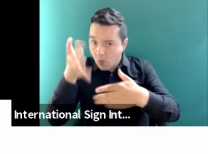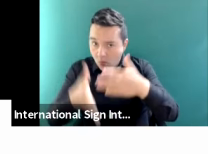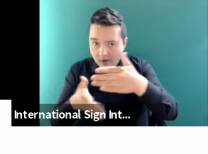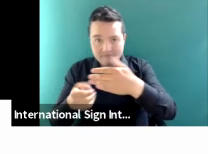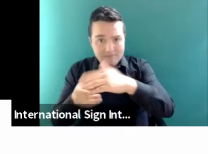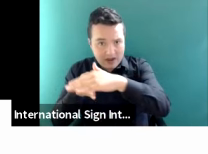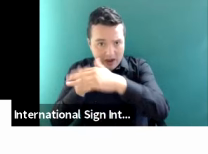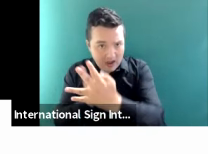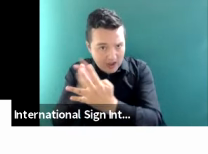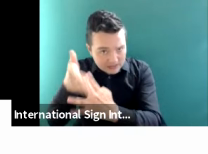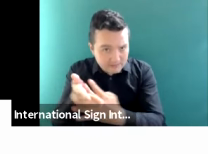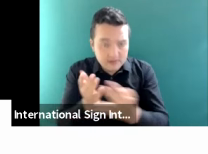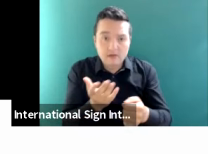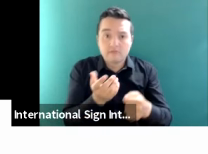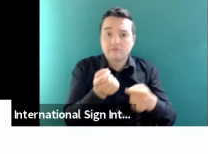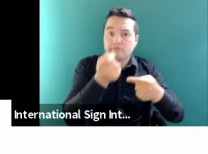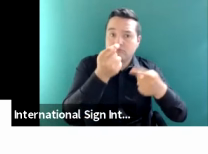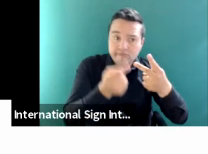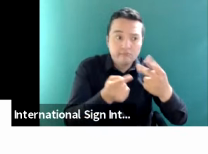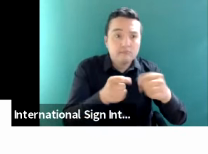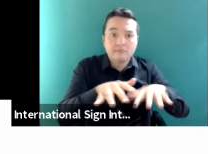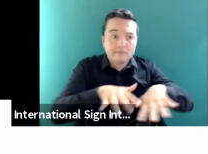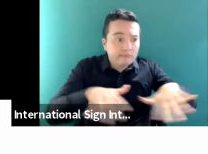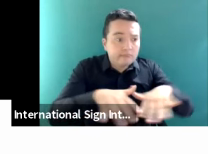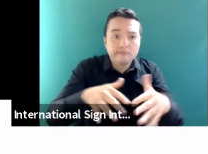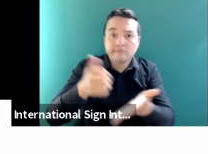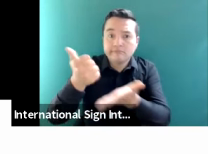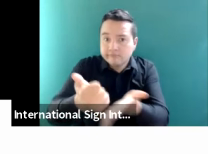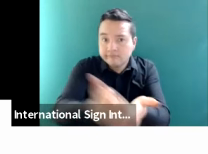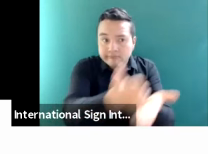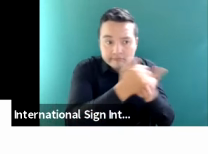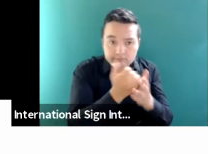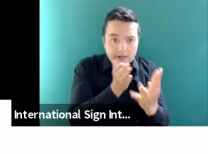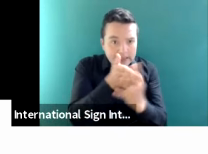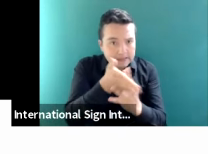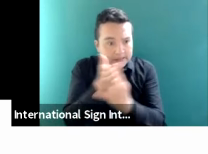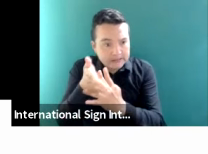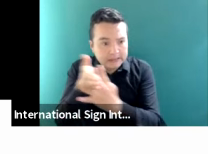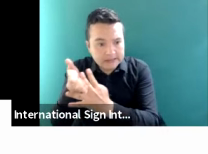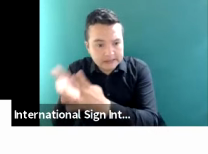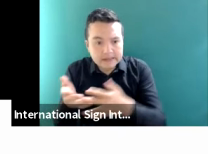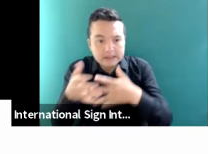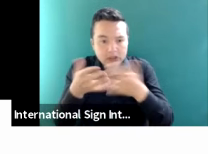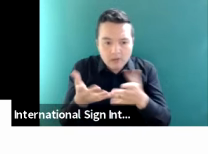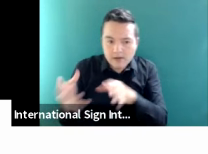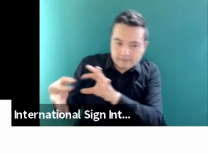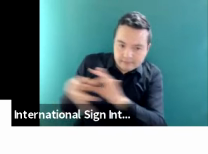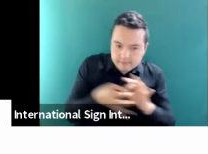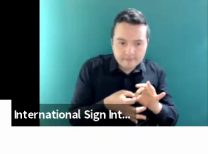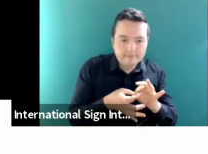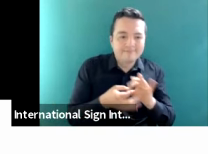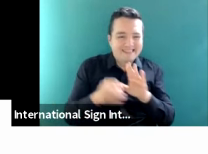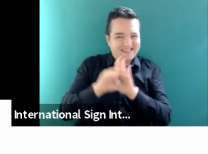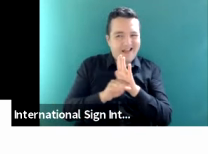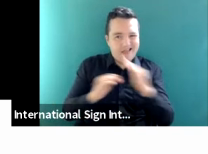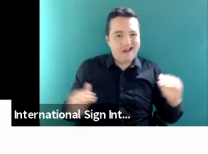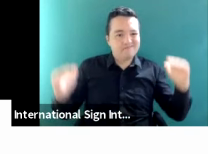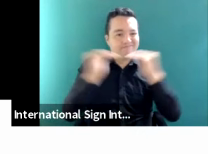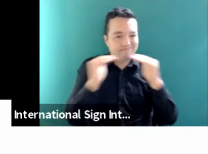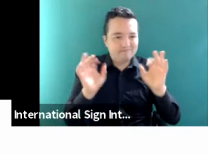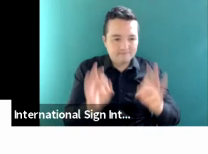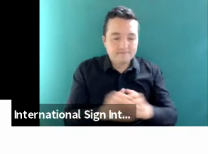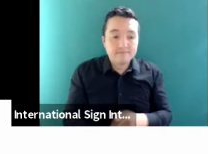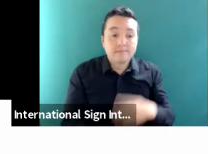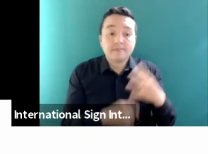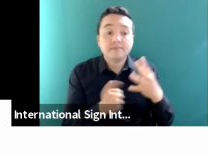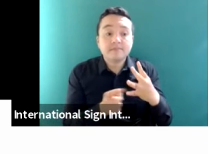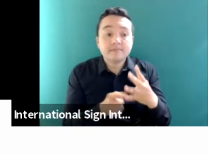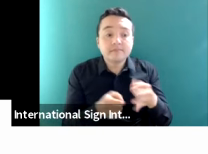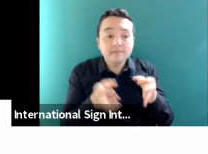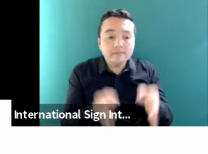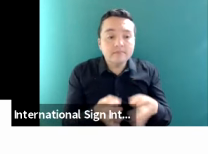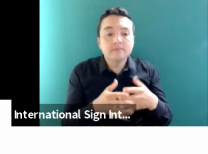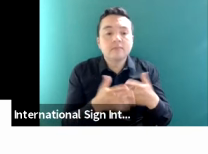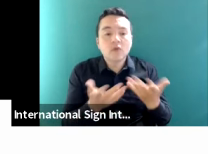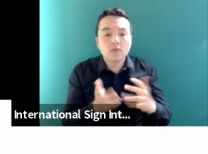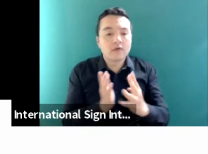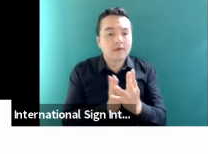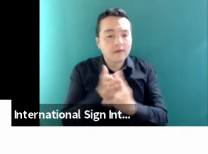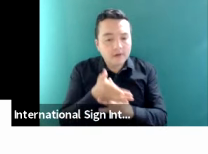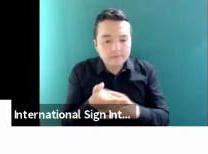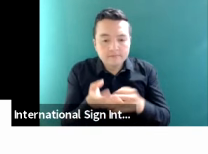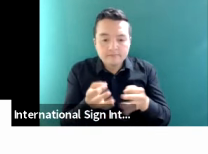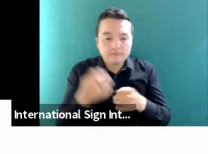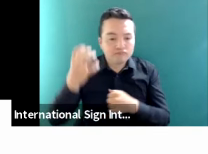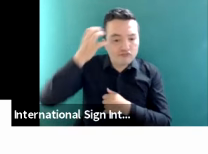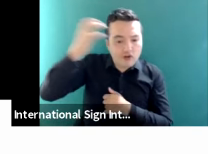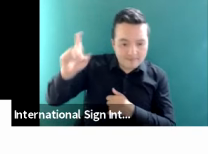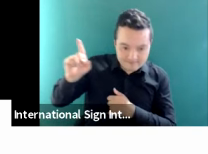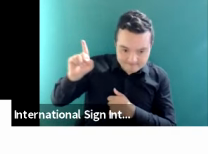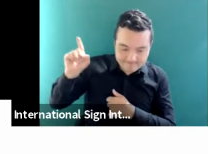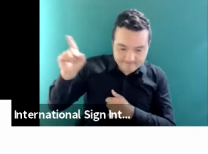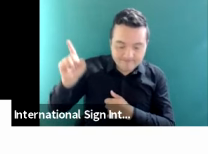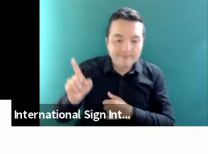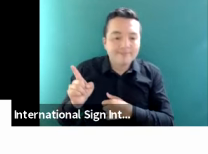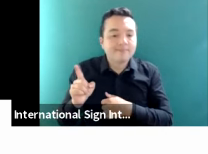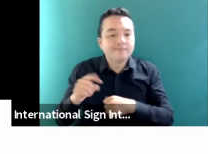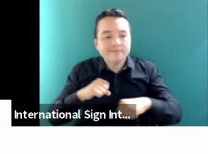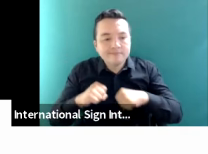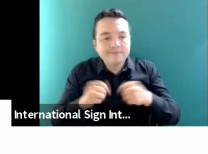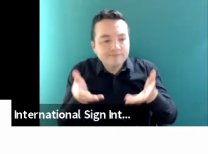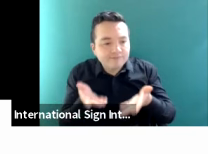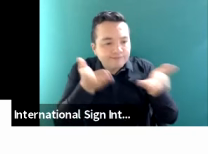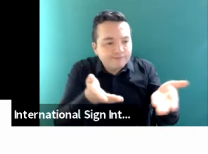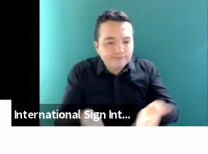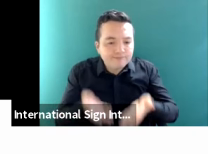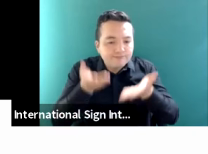That's an important aspect.